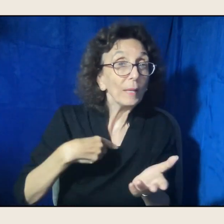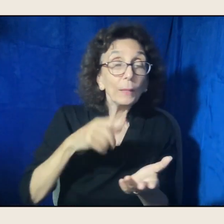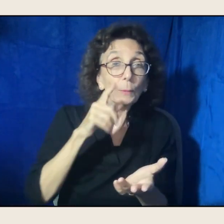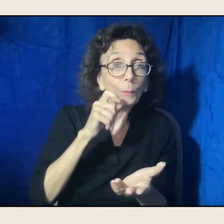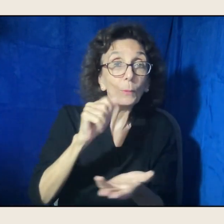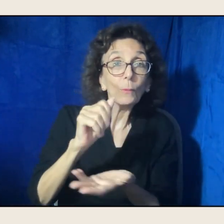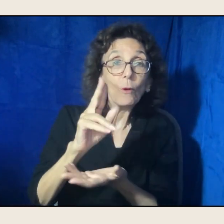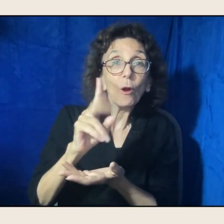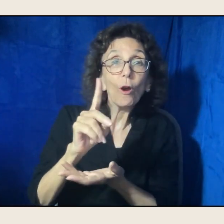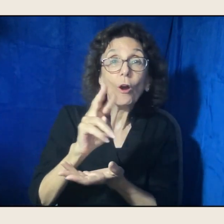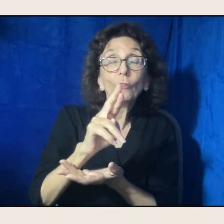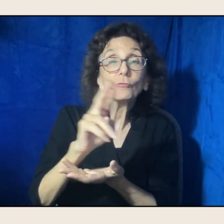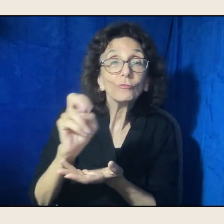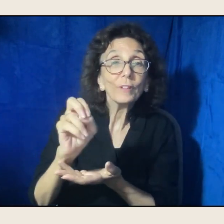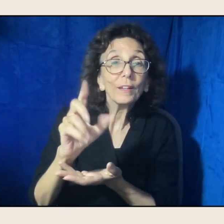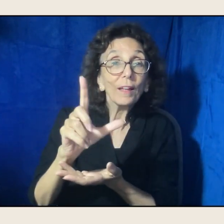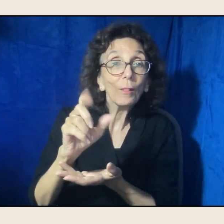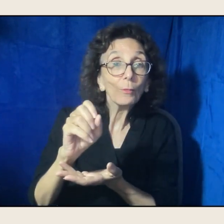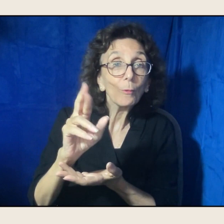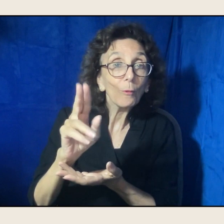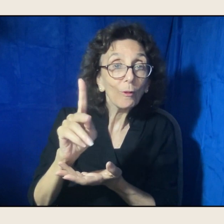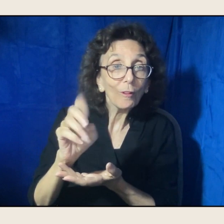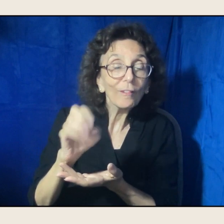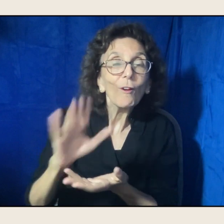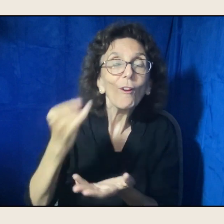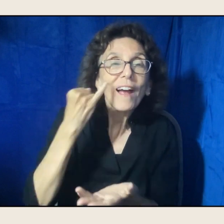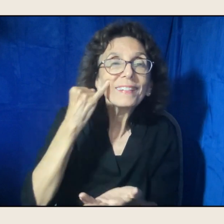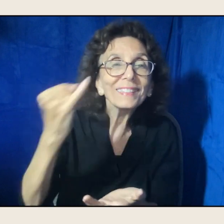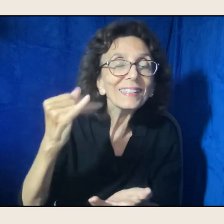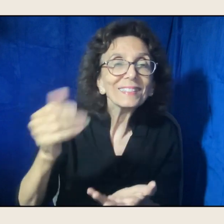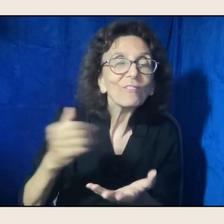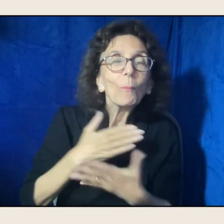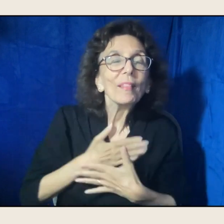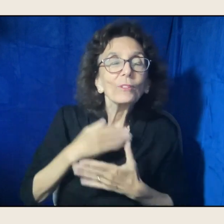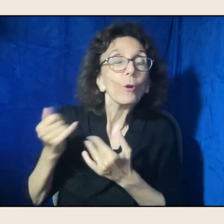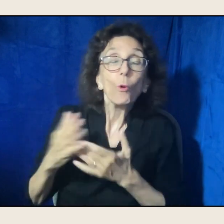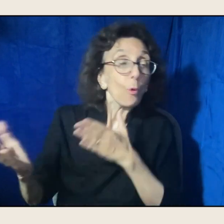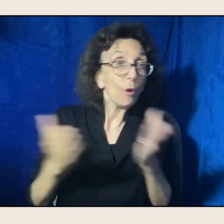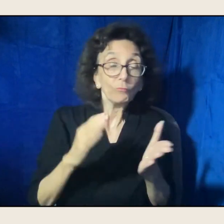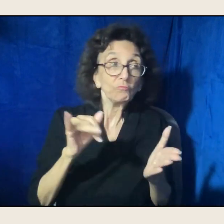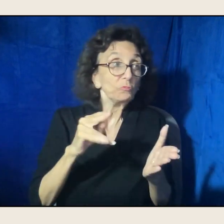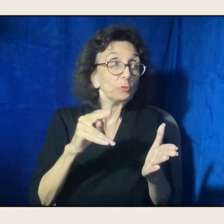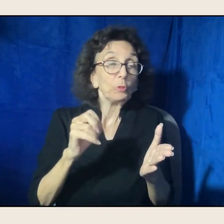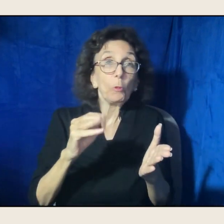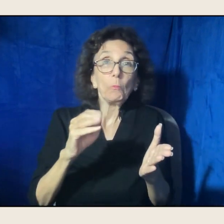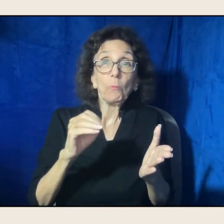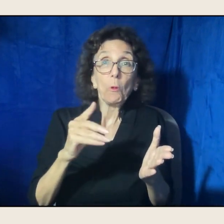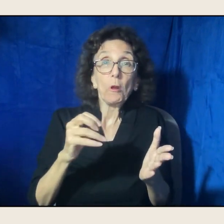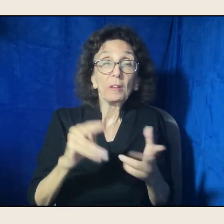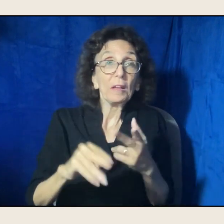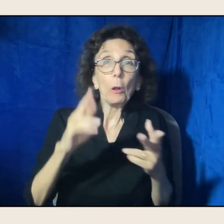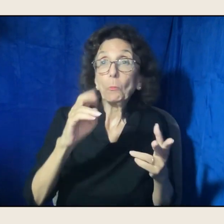or in the contemporary sense, Joan Morgan, Brittney Cooper, these politics of pleasure and joy